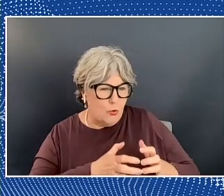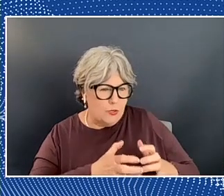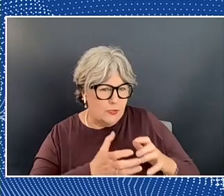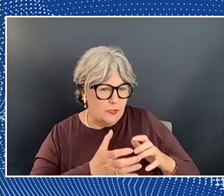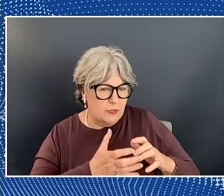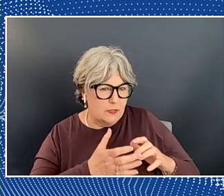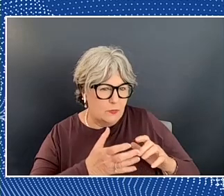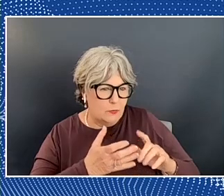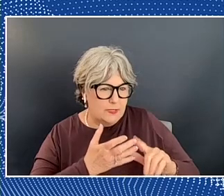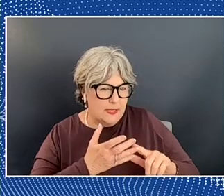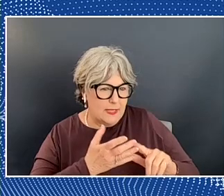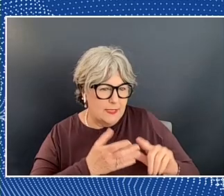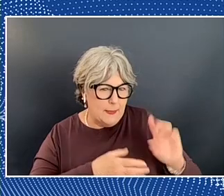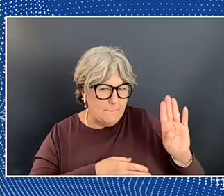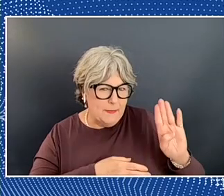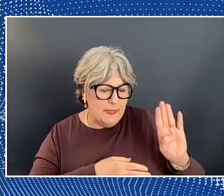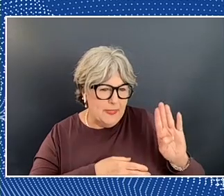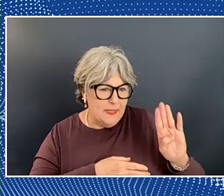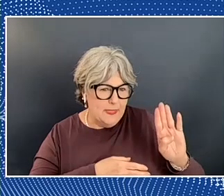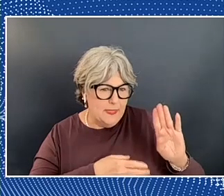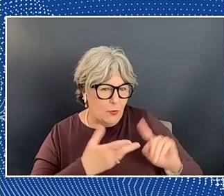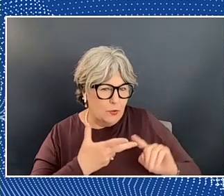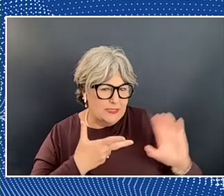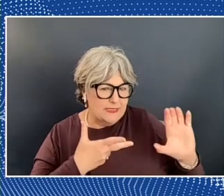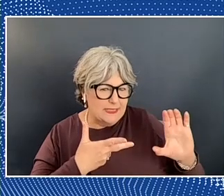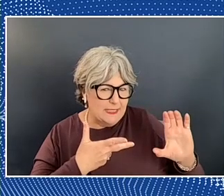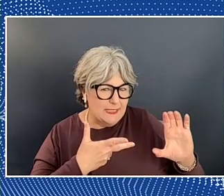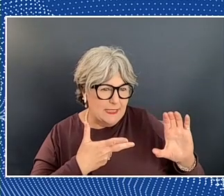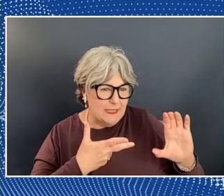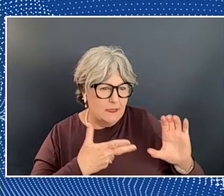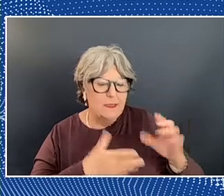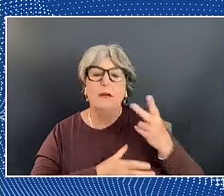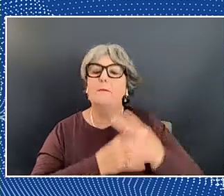pertaining to paragraph C? Both. It's applicable to both.